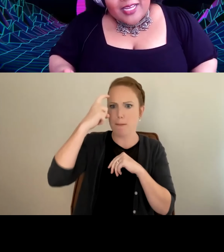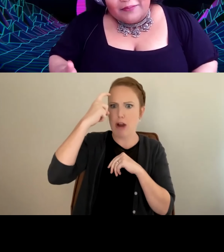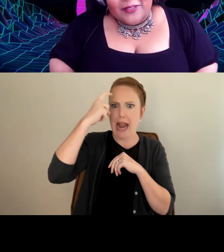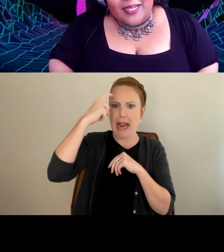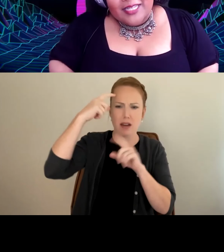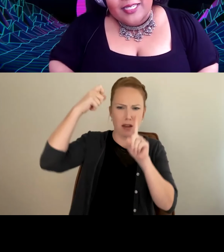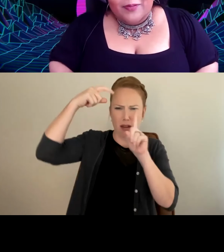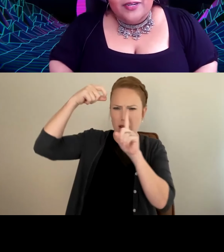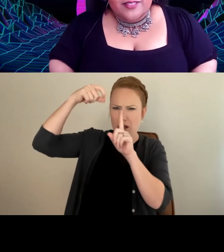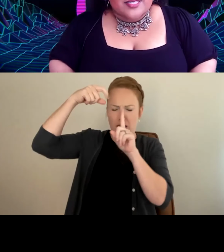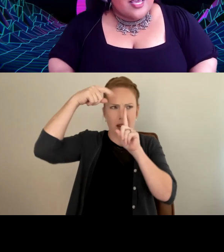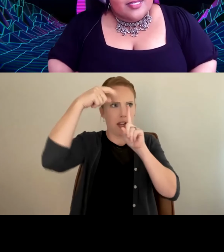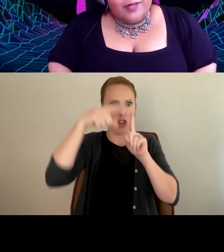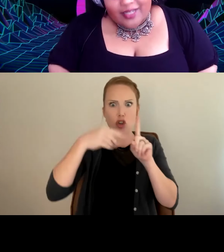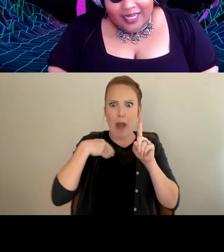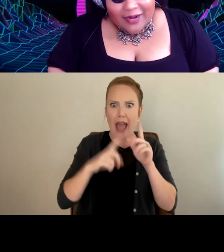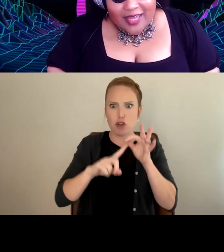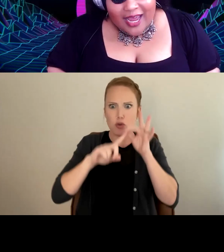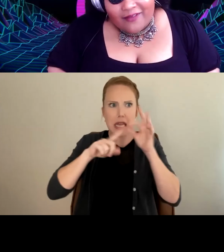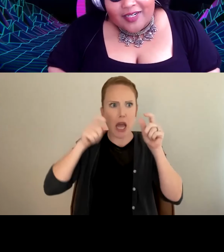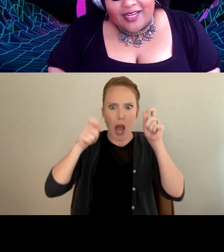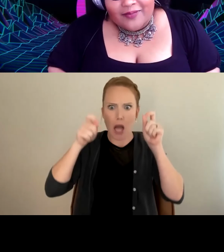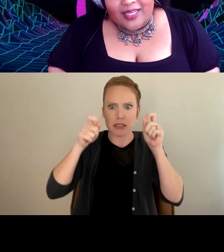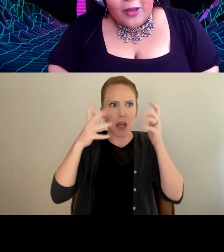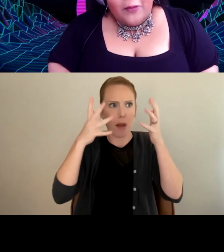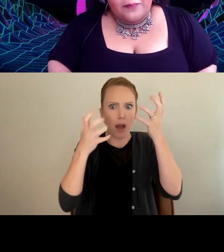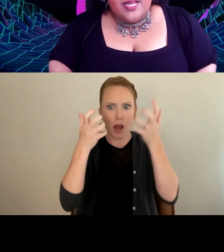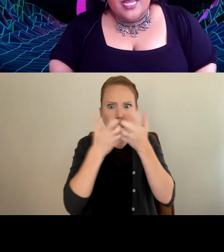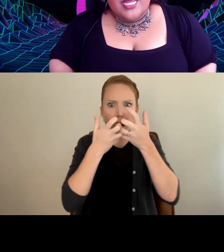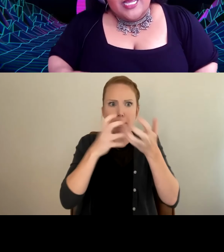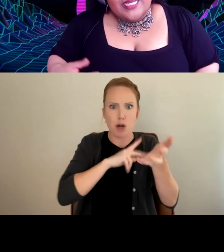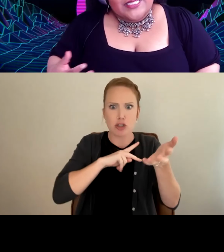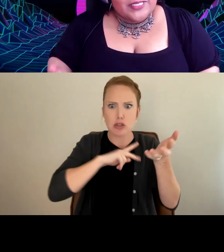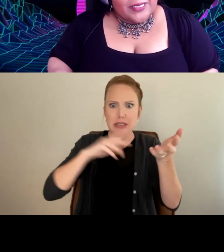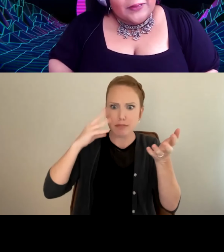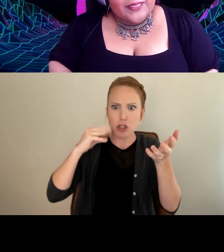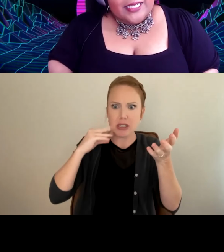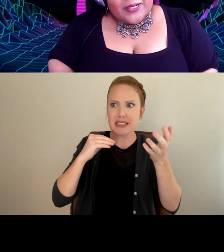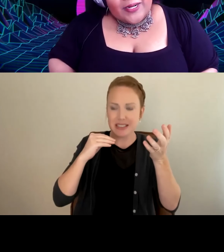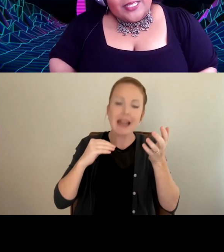and personalized experiences, especially when it came to advertisement. But it slowly starting to